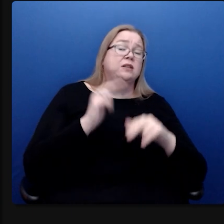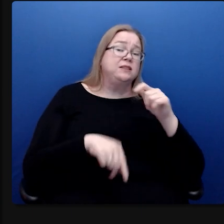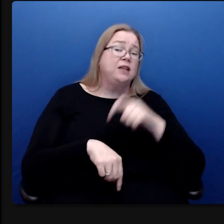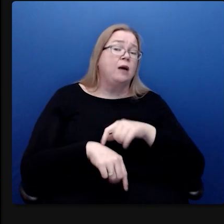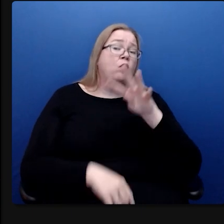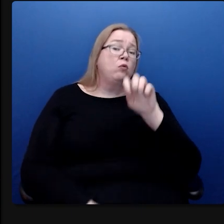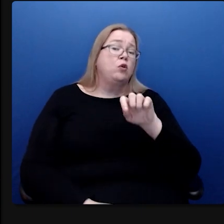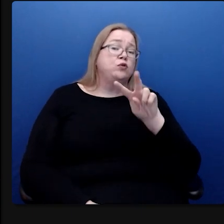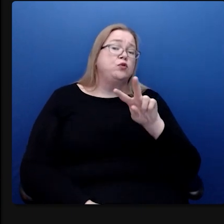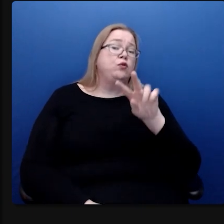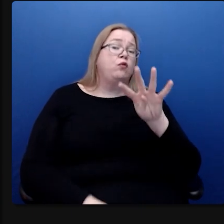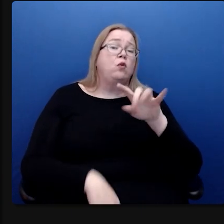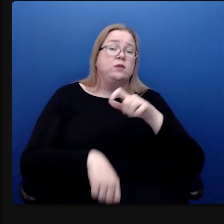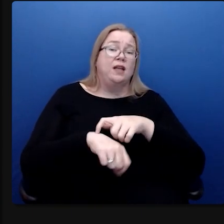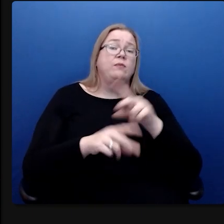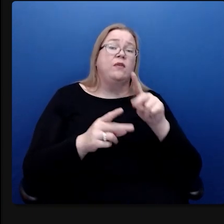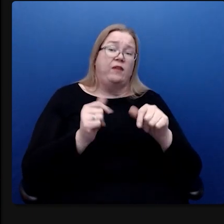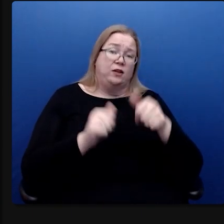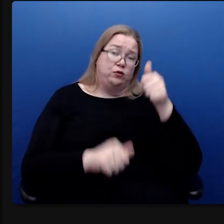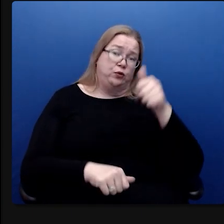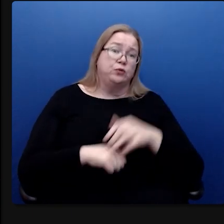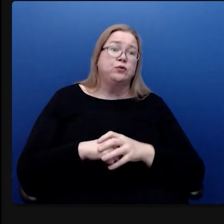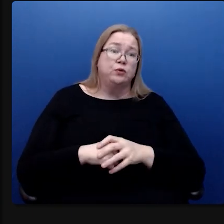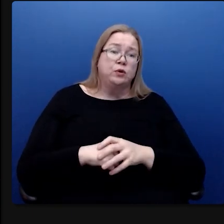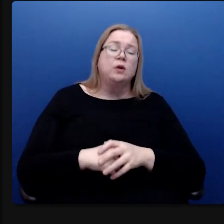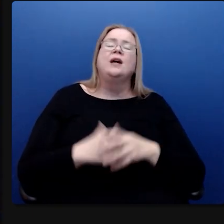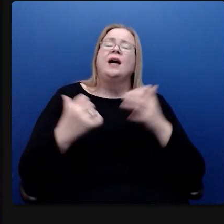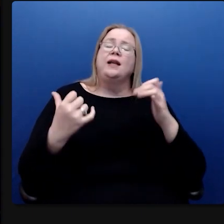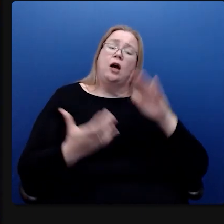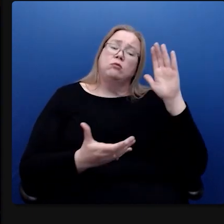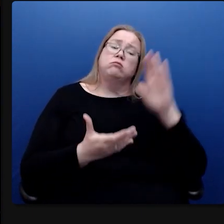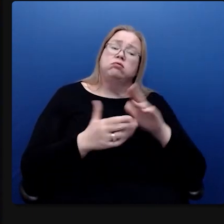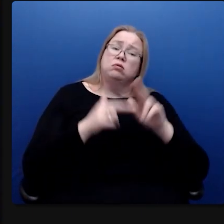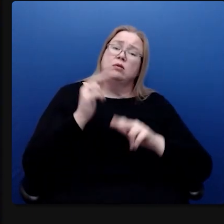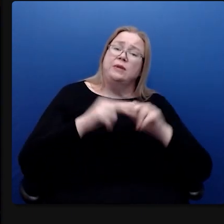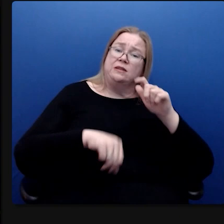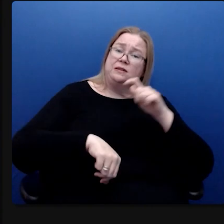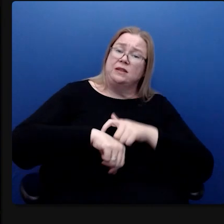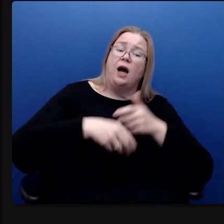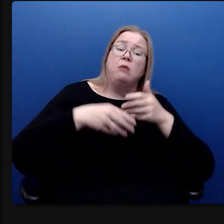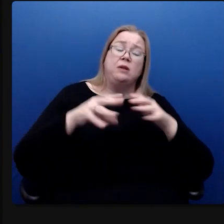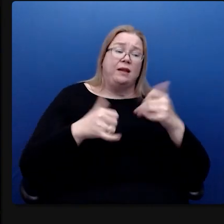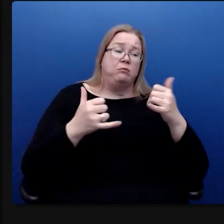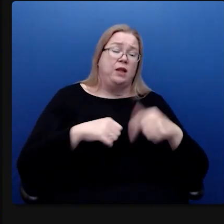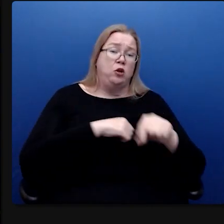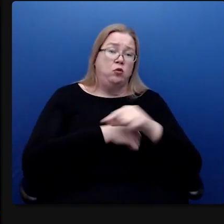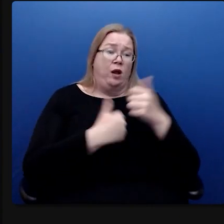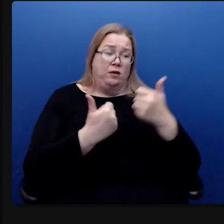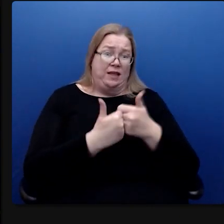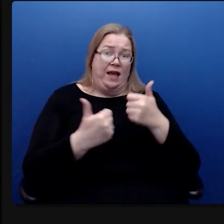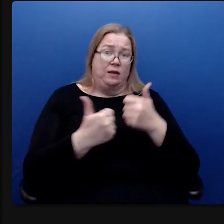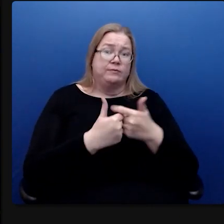while build times are 4.24x faster. The decrease in build time enabled Playground Games